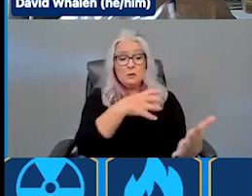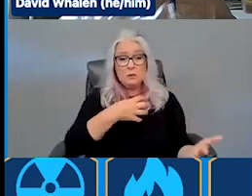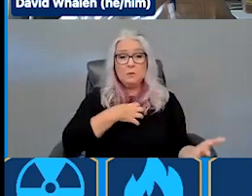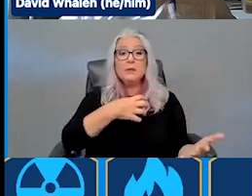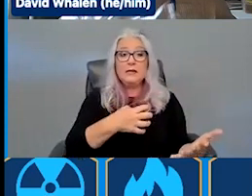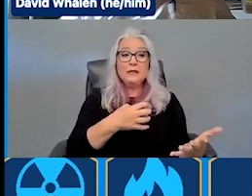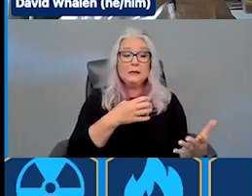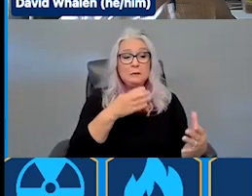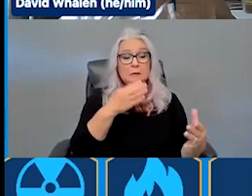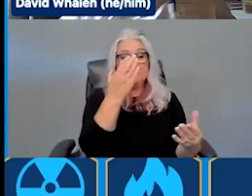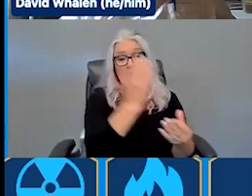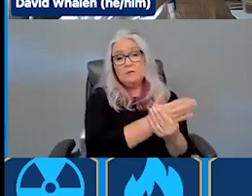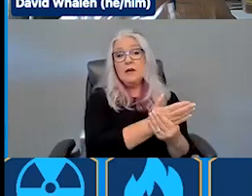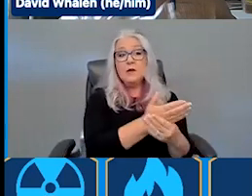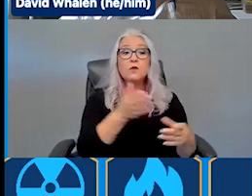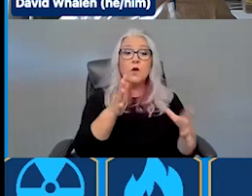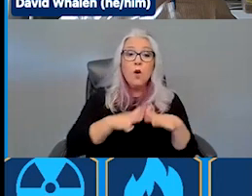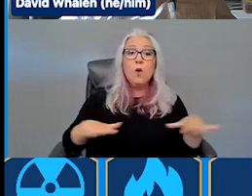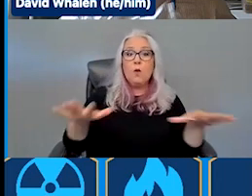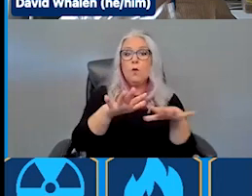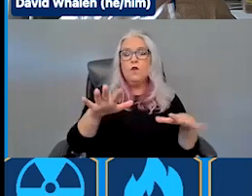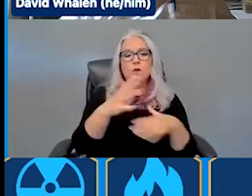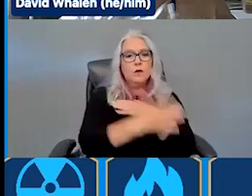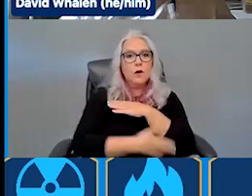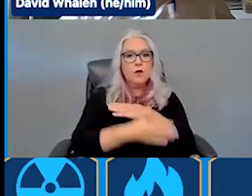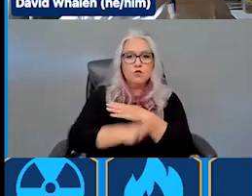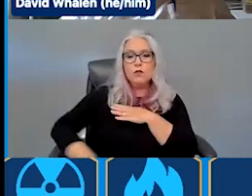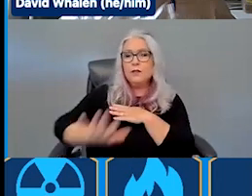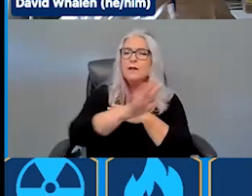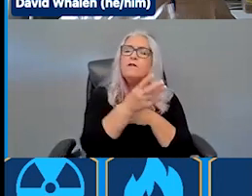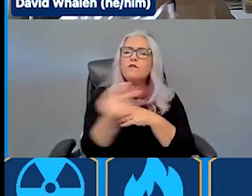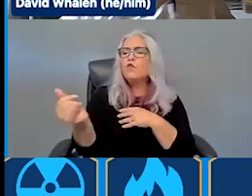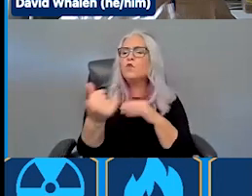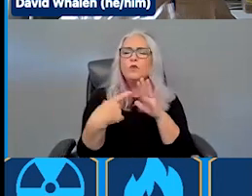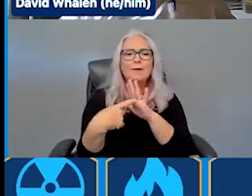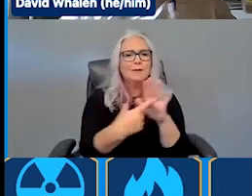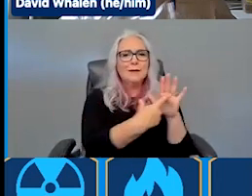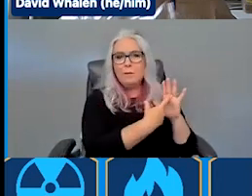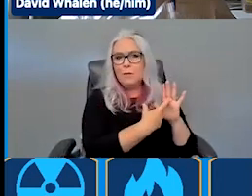the country. These are a couple of examples. They are not comprehensive. So I will just